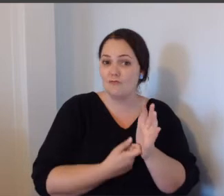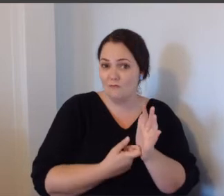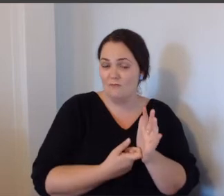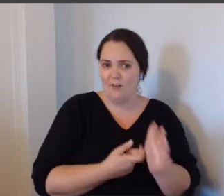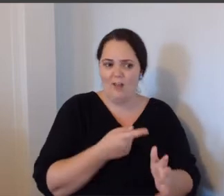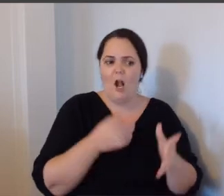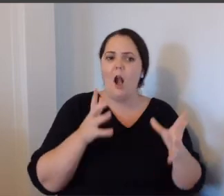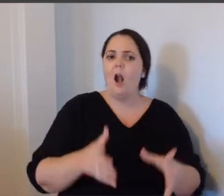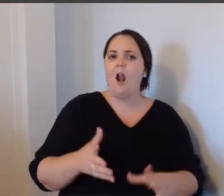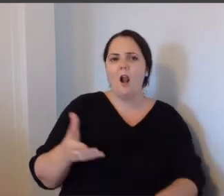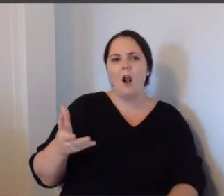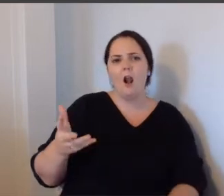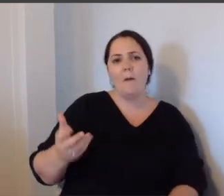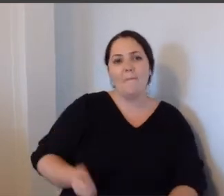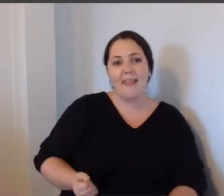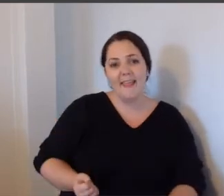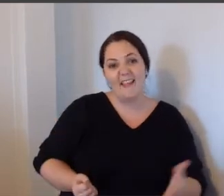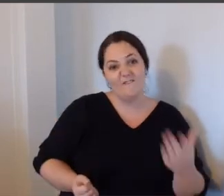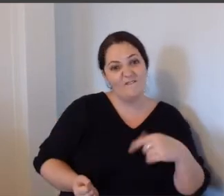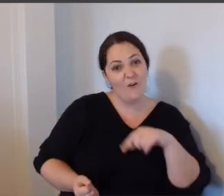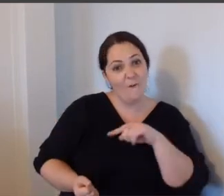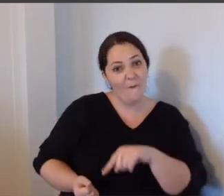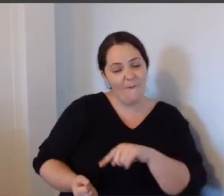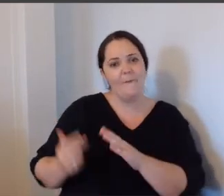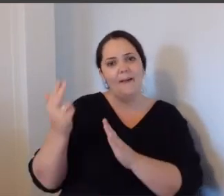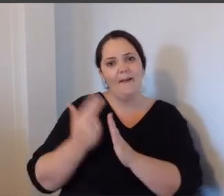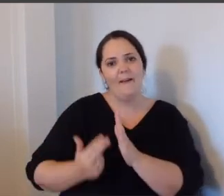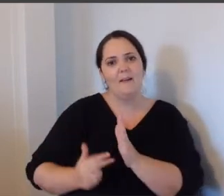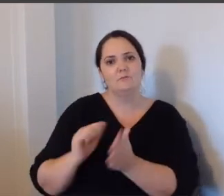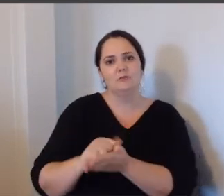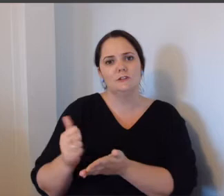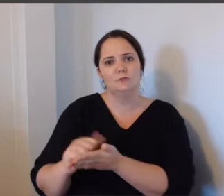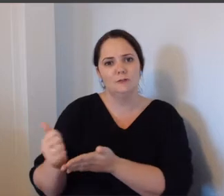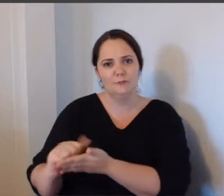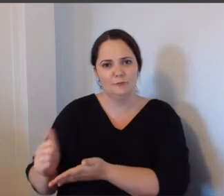his print reproductions, he was therefore less reliant on commissions or patrons.